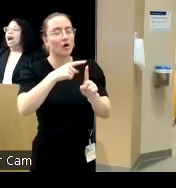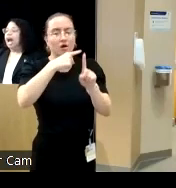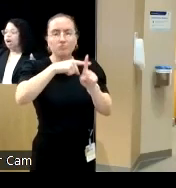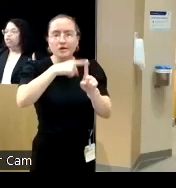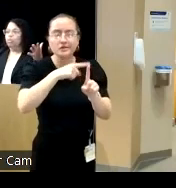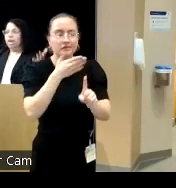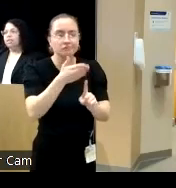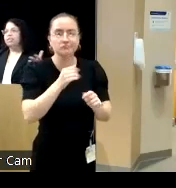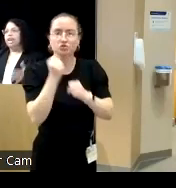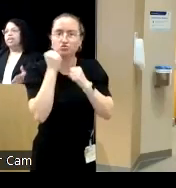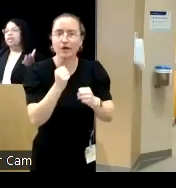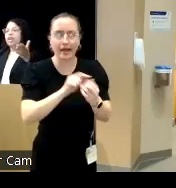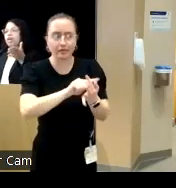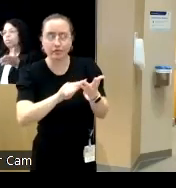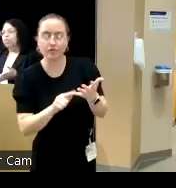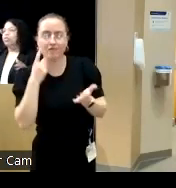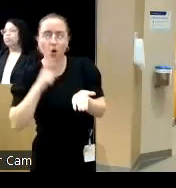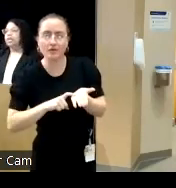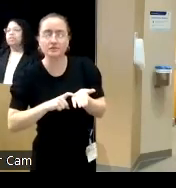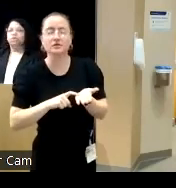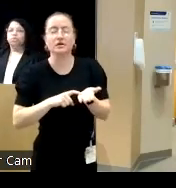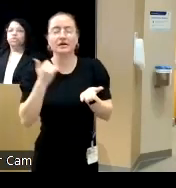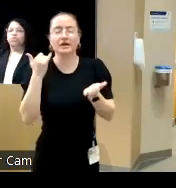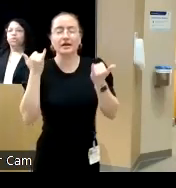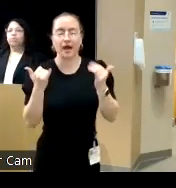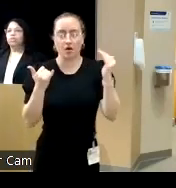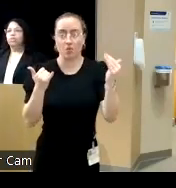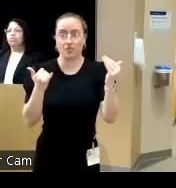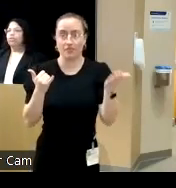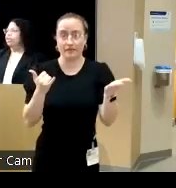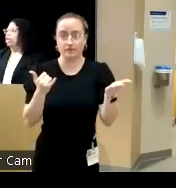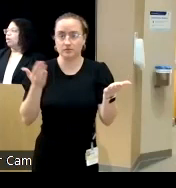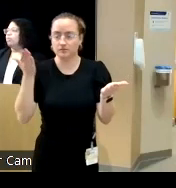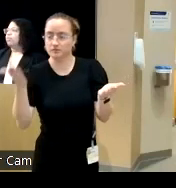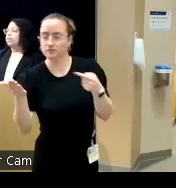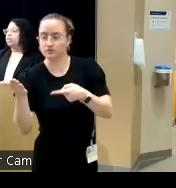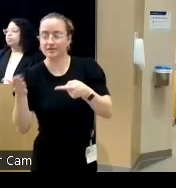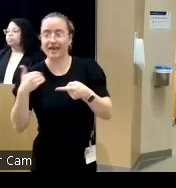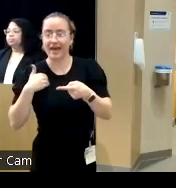then how do you balance that with respect to the different levels of adversity they may be facing